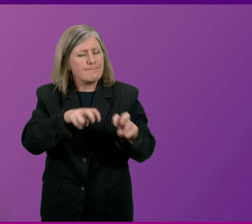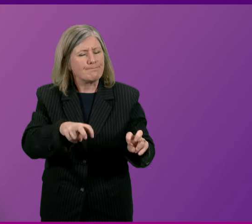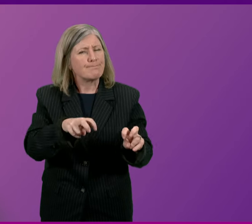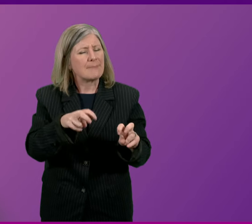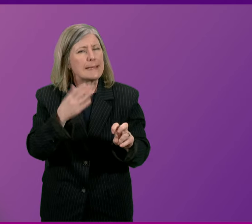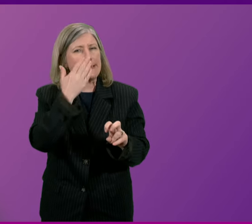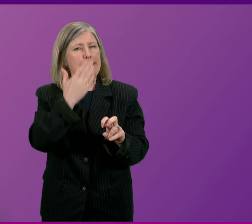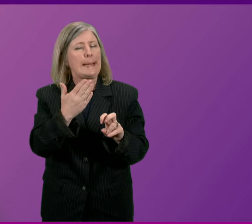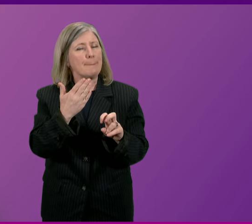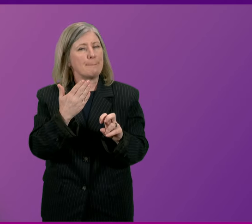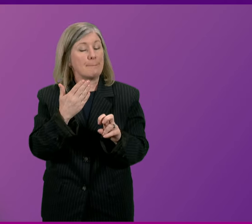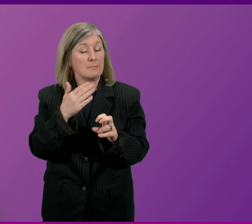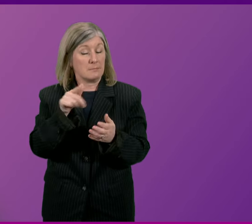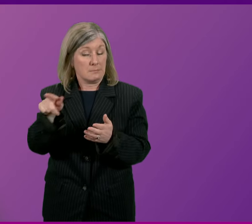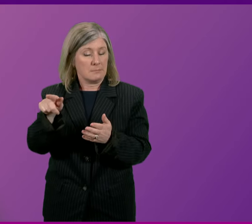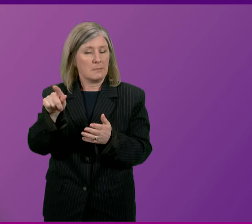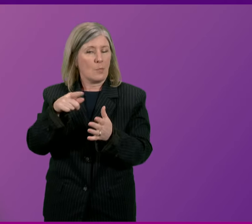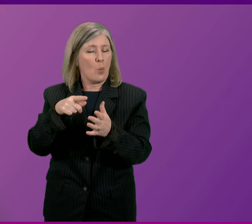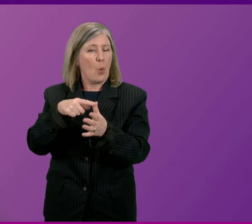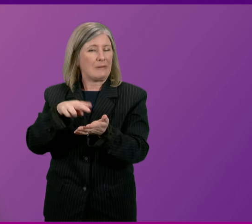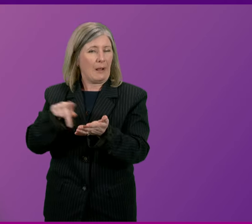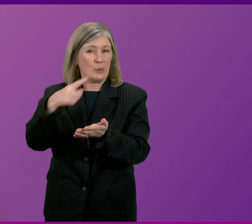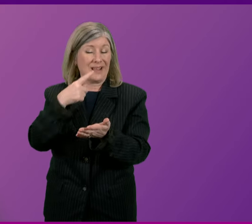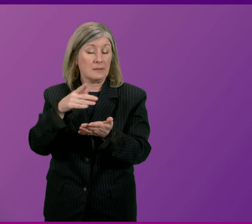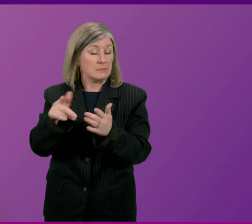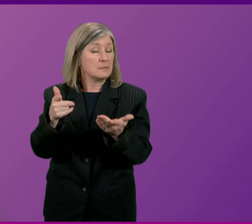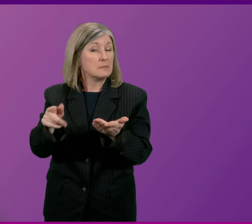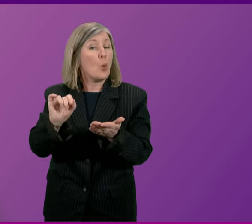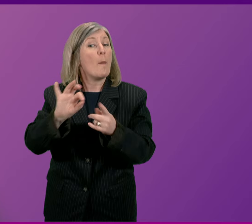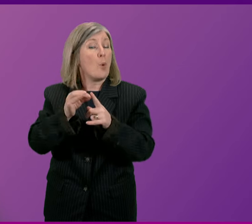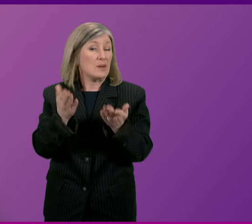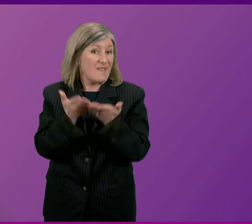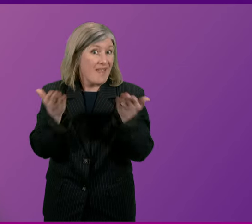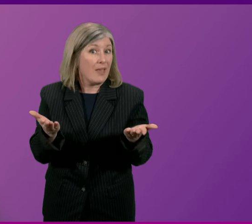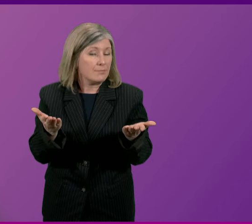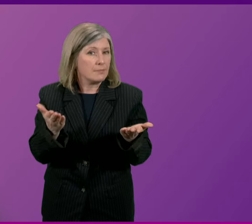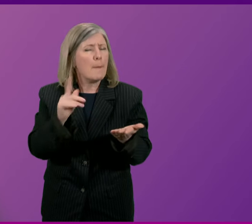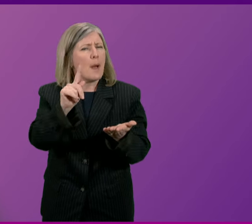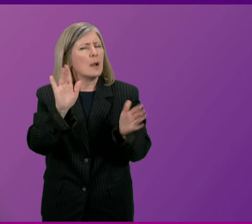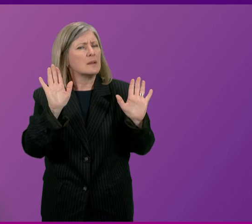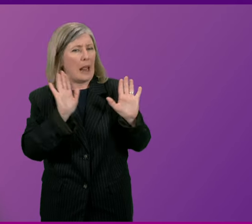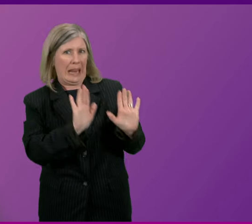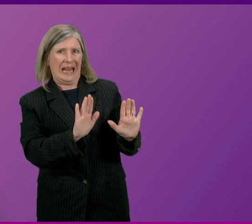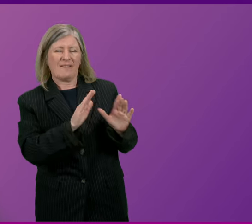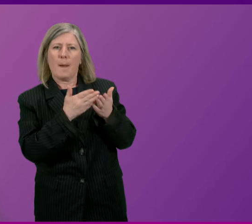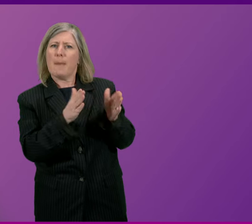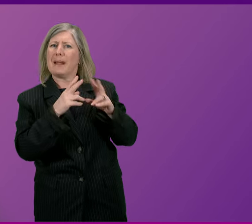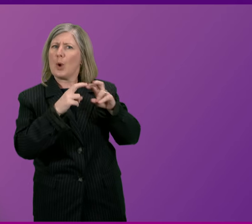looks that her point is a fair one. We have to allow that public inquiry to take its course.